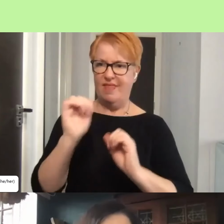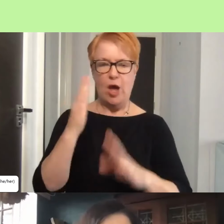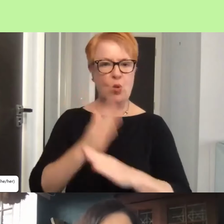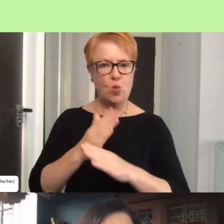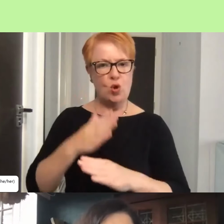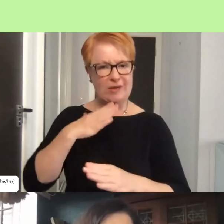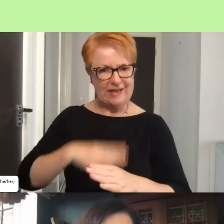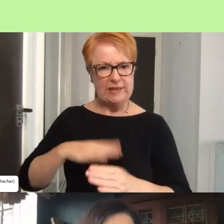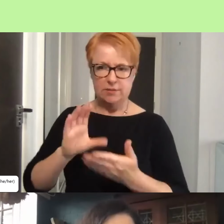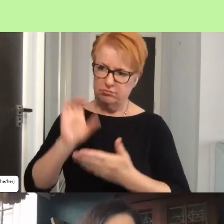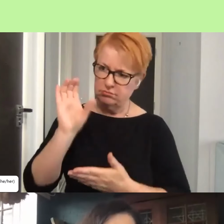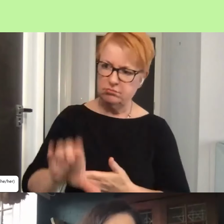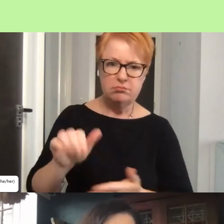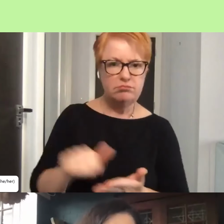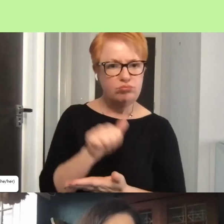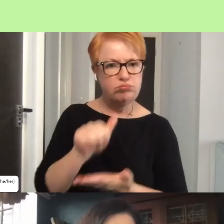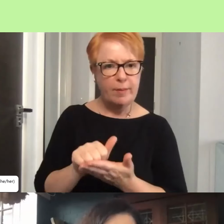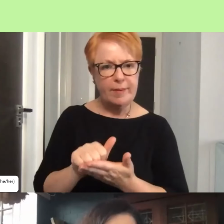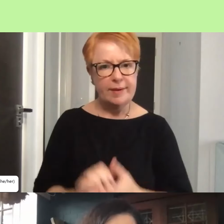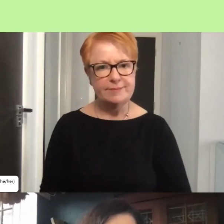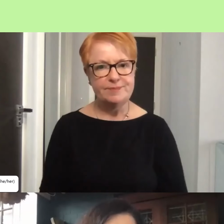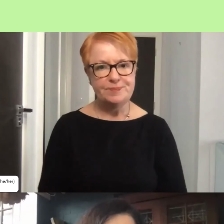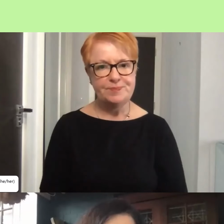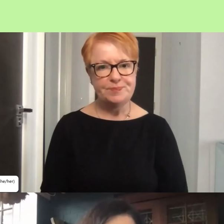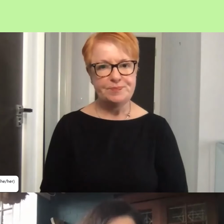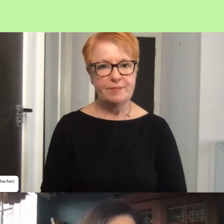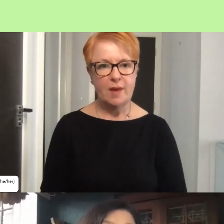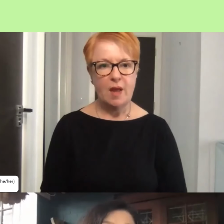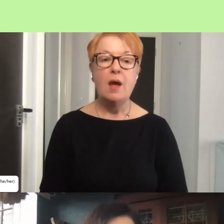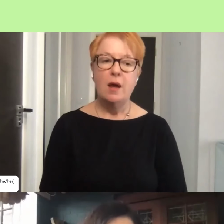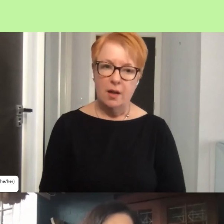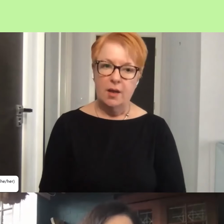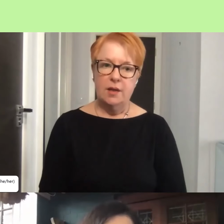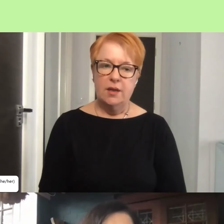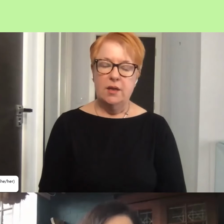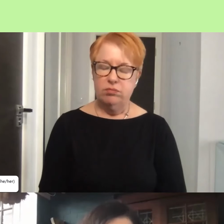Yeah, payment is a taboo in the arts, you know, it's not a topic to talk at